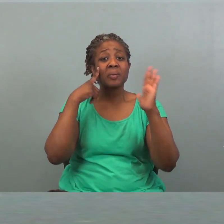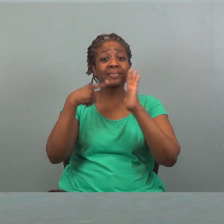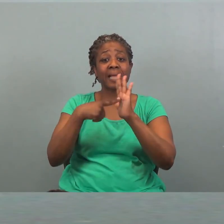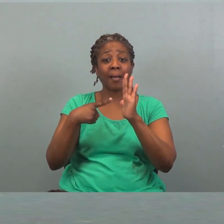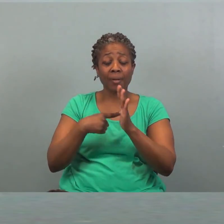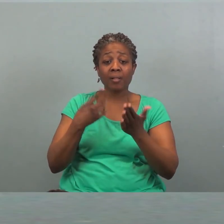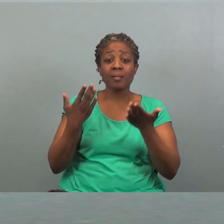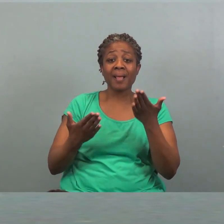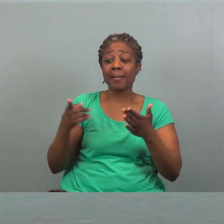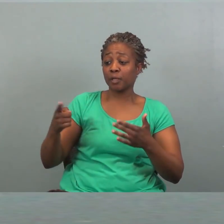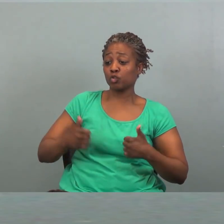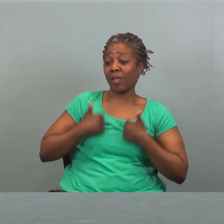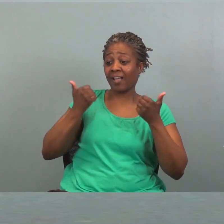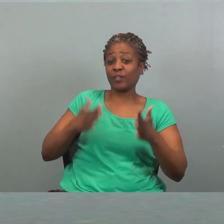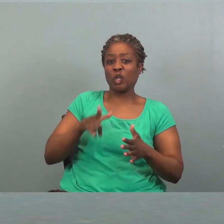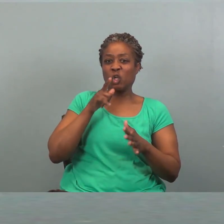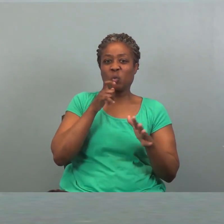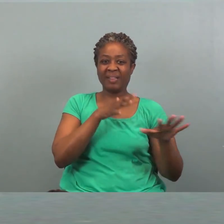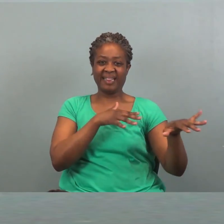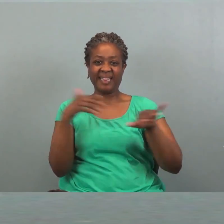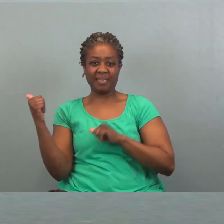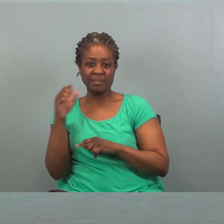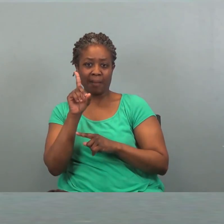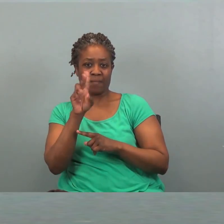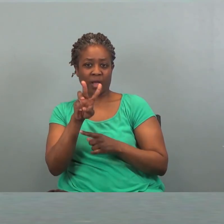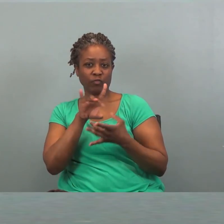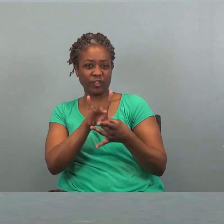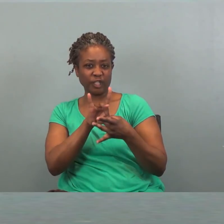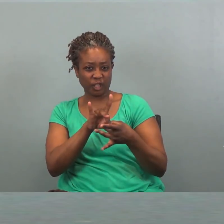Perhaps you're working with a survivor who has left a domestic violence relationship.